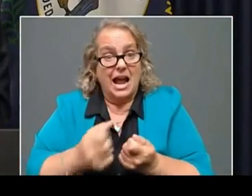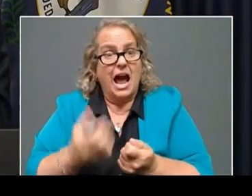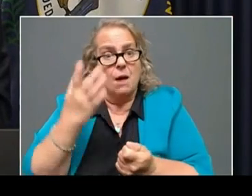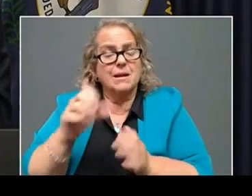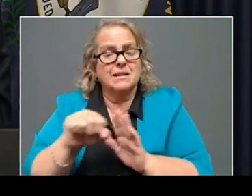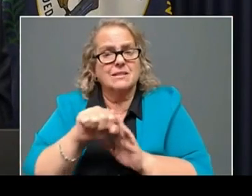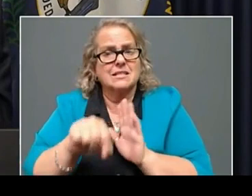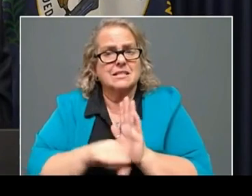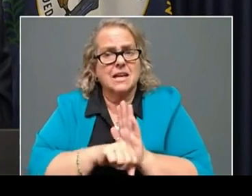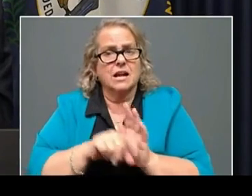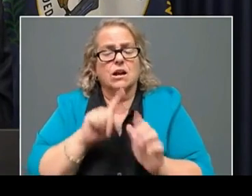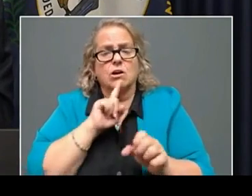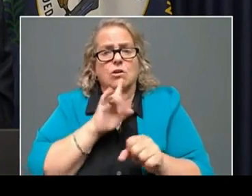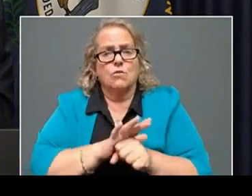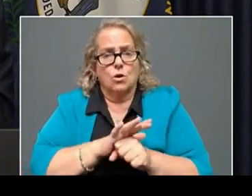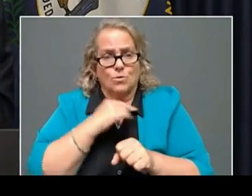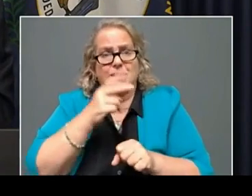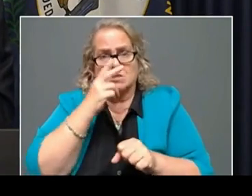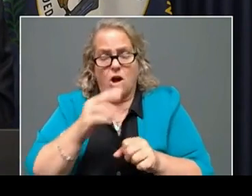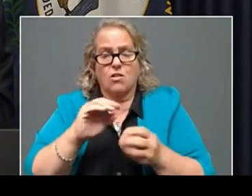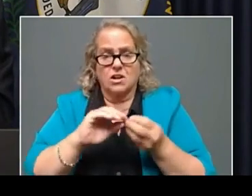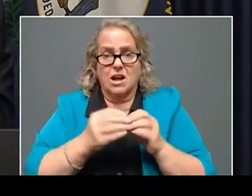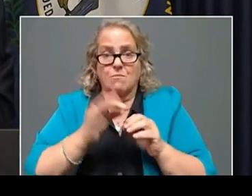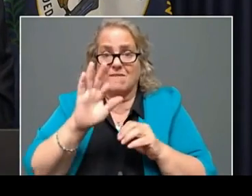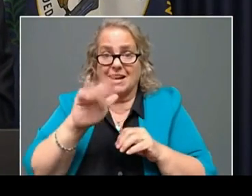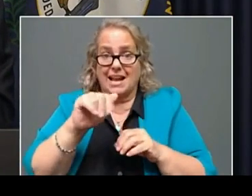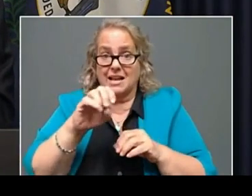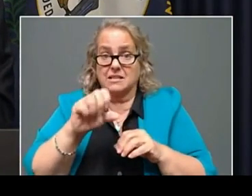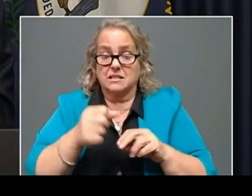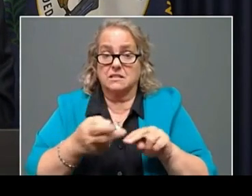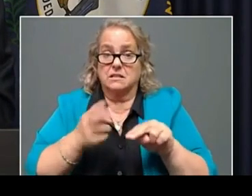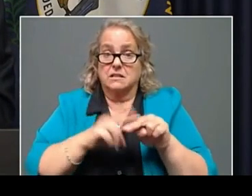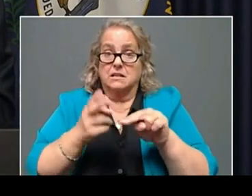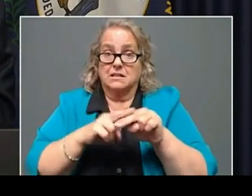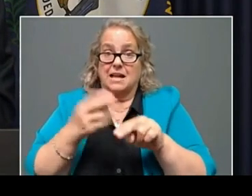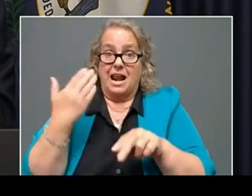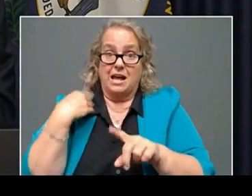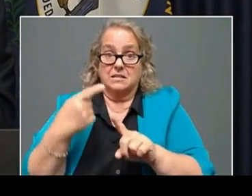breakthrough cases in the last month. How many fully vaccinated Kentucky ins